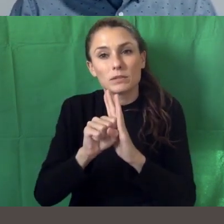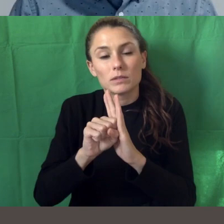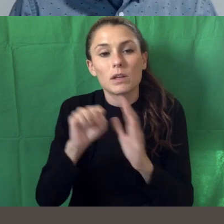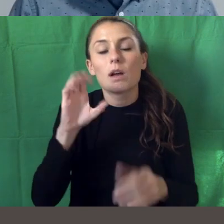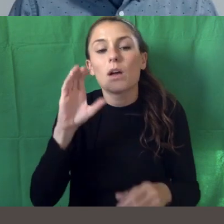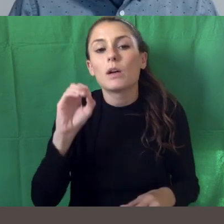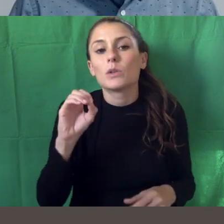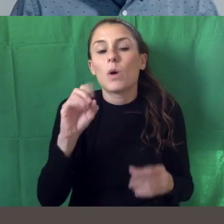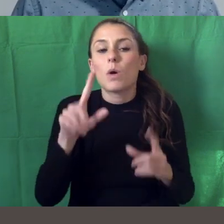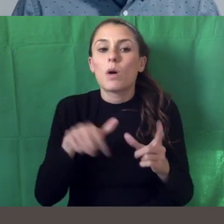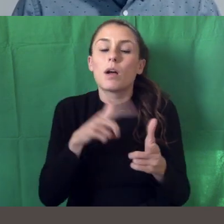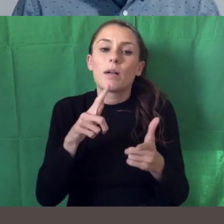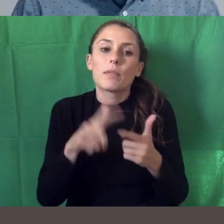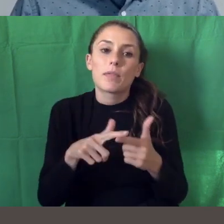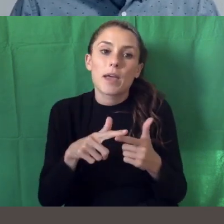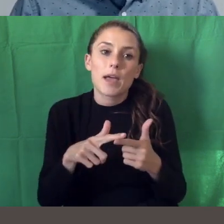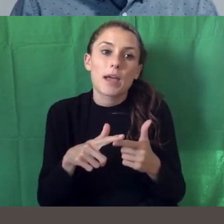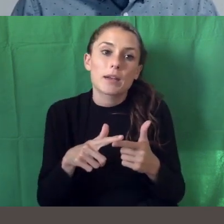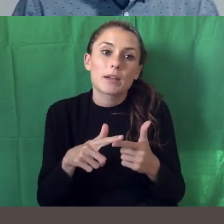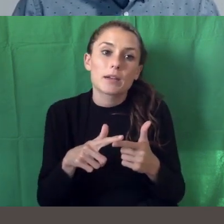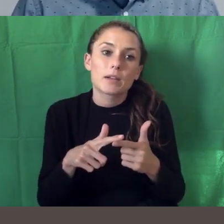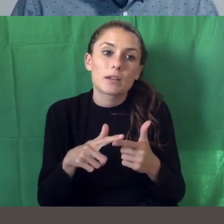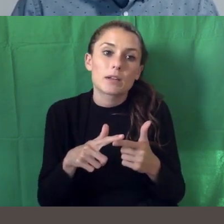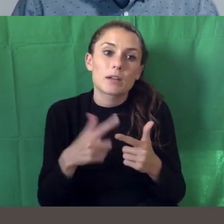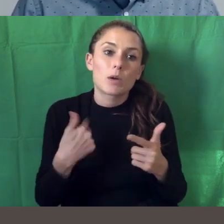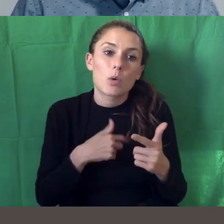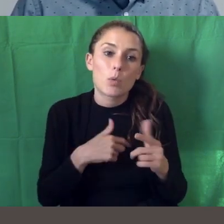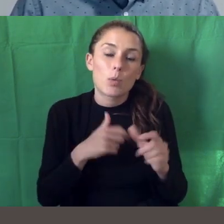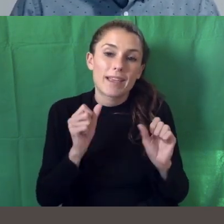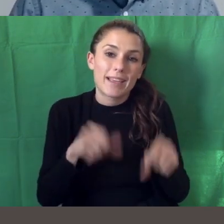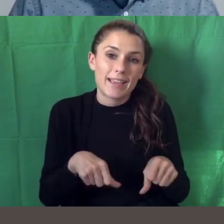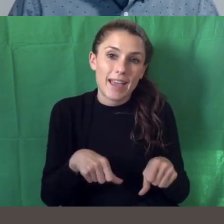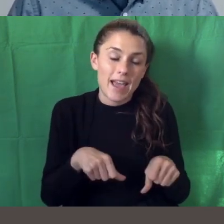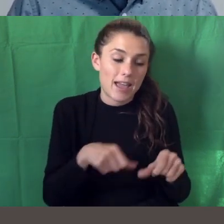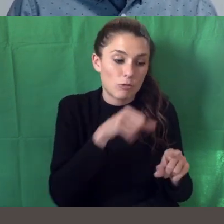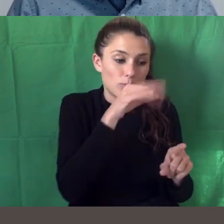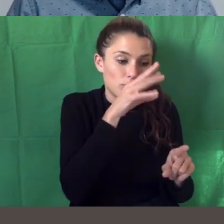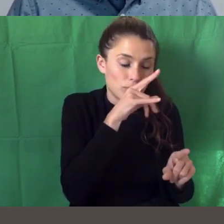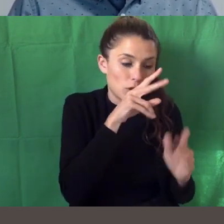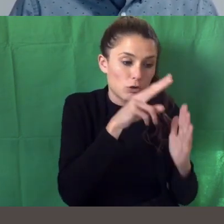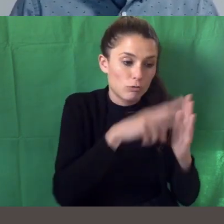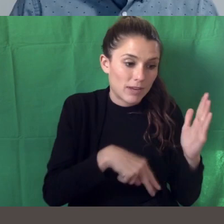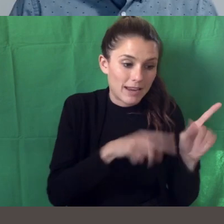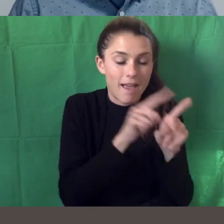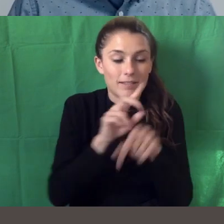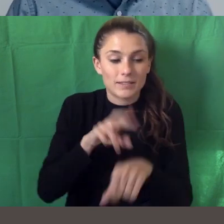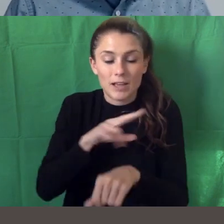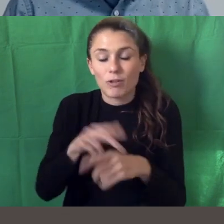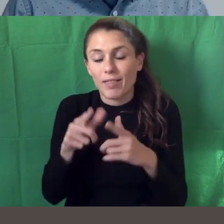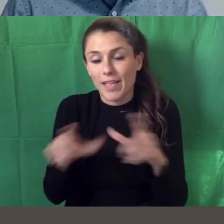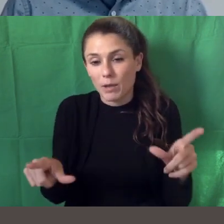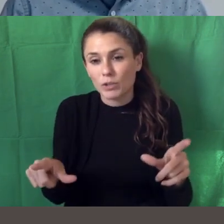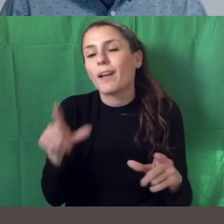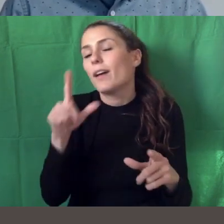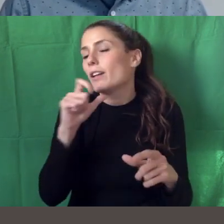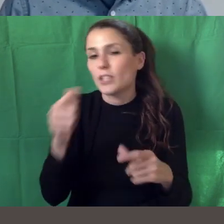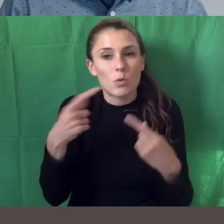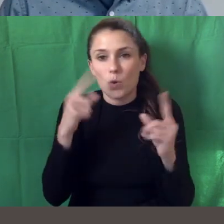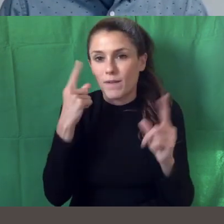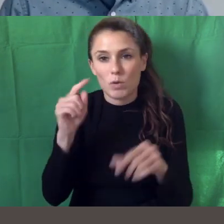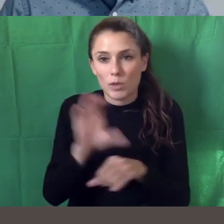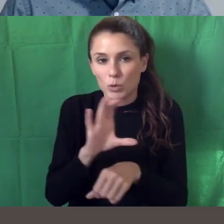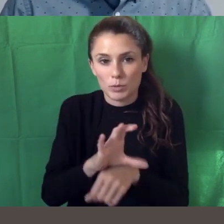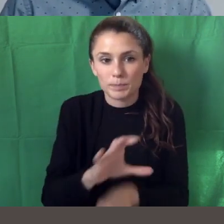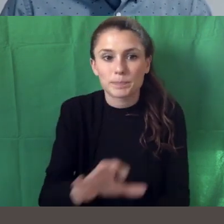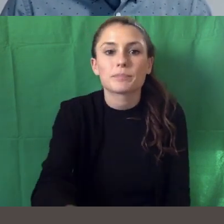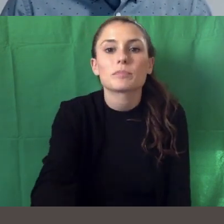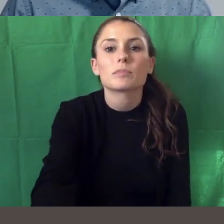So although we parse code as natural language, human to human, that doesn't really work for the computer.